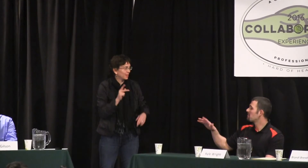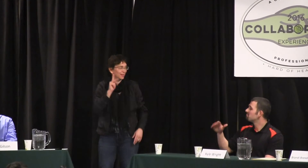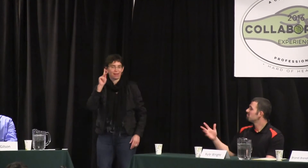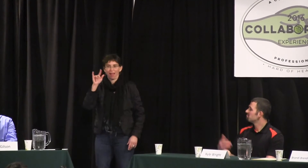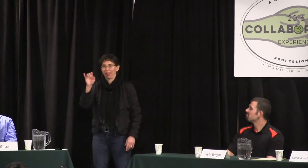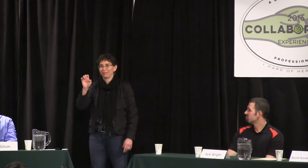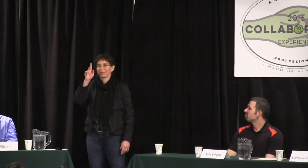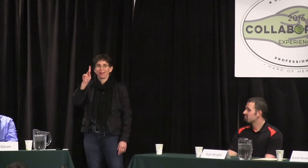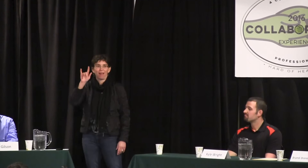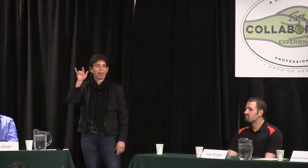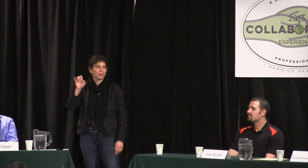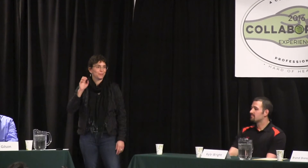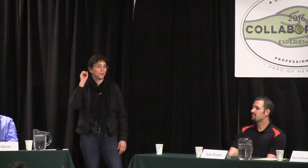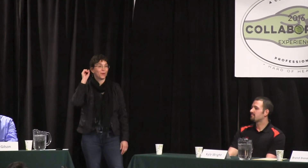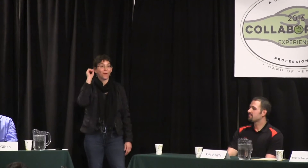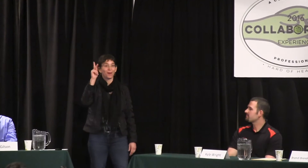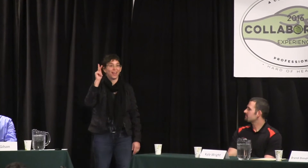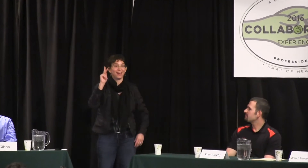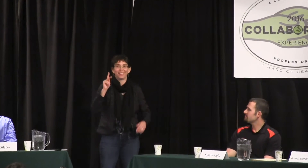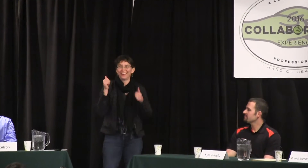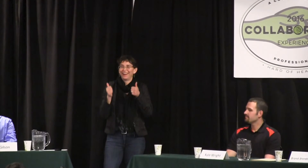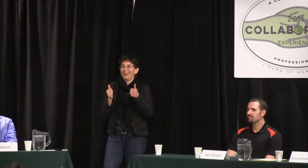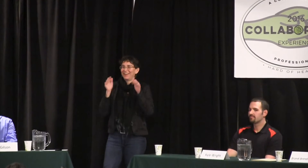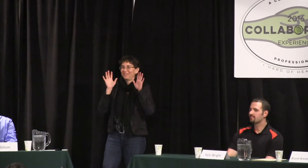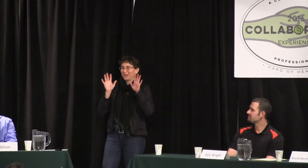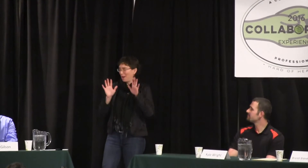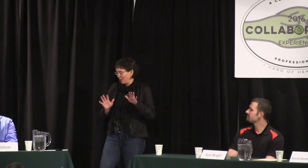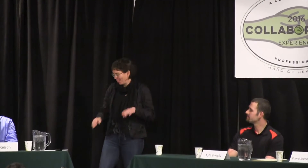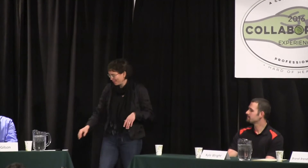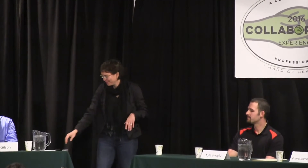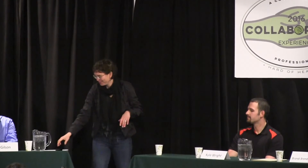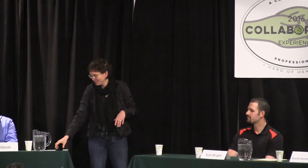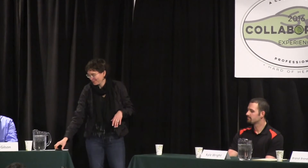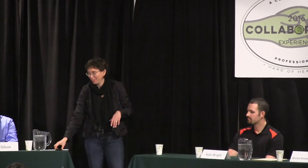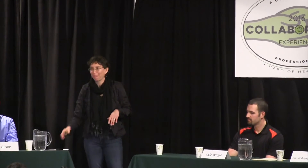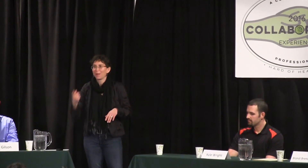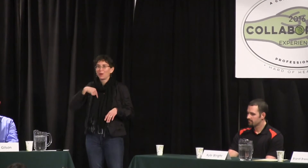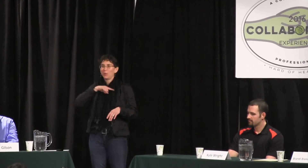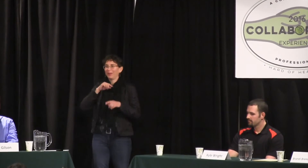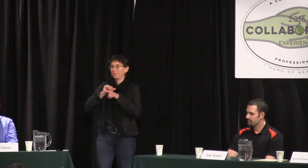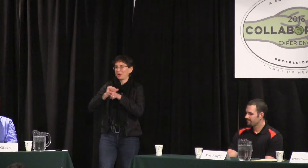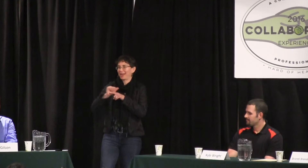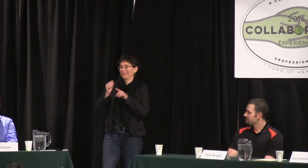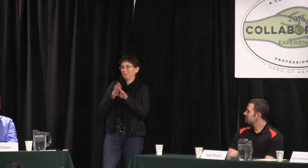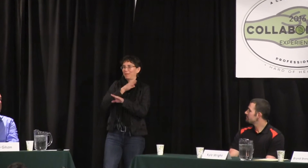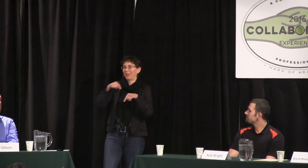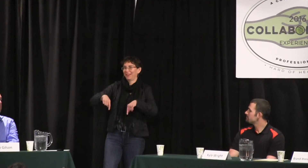And I'm sorry, Kyle, what is your name sign? I just spell it. Great. So we've introduced all of them.